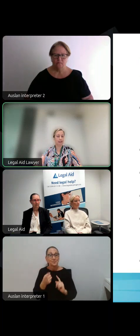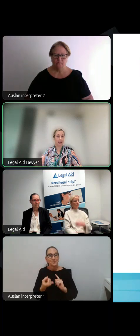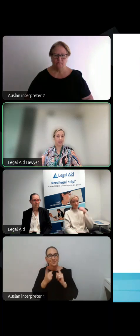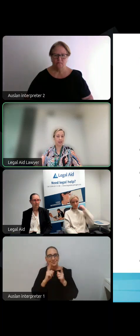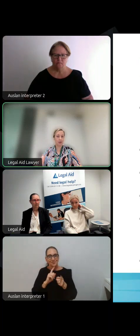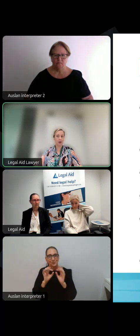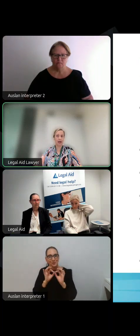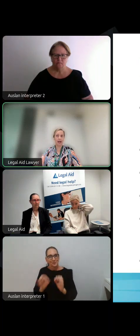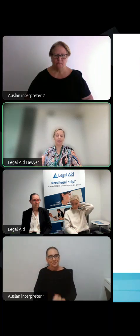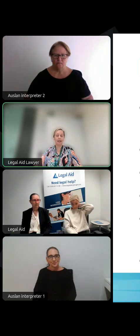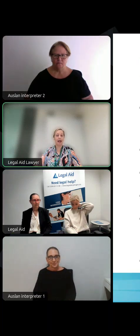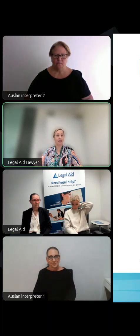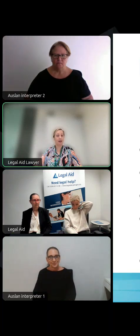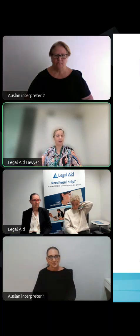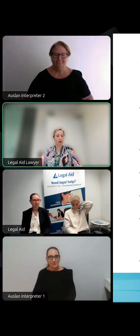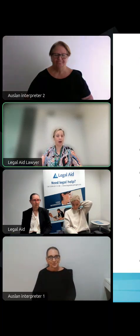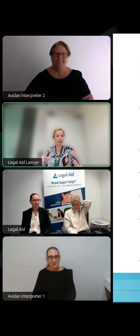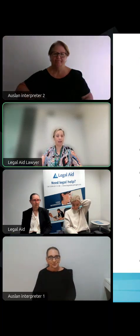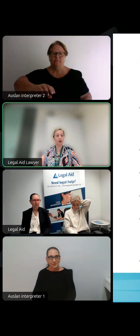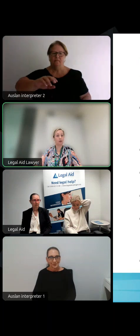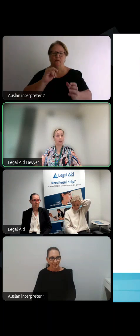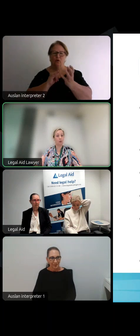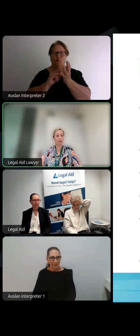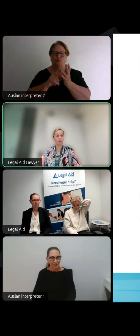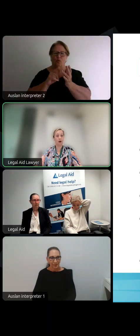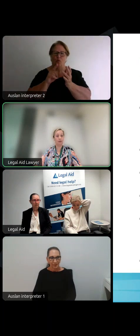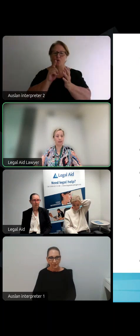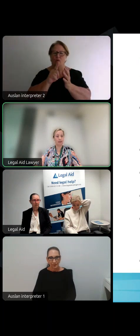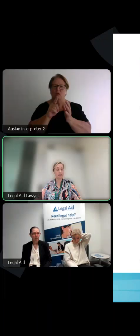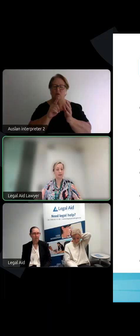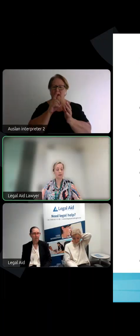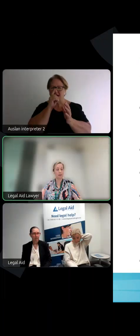aided to go ahead and the other party can come along with a private solicitor that they pay